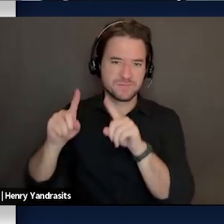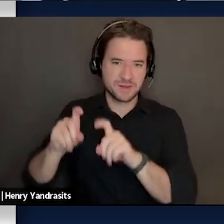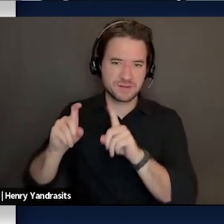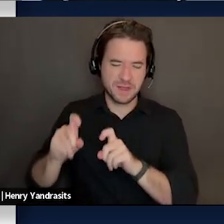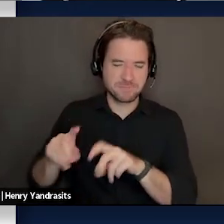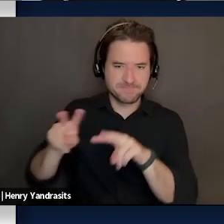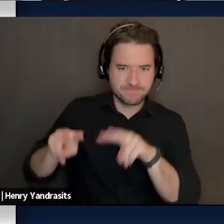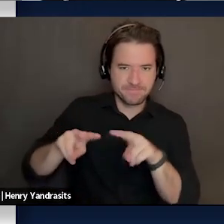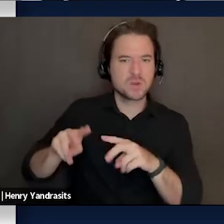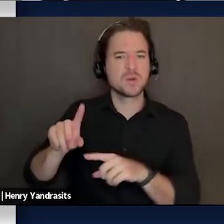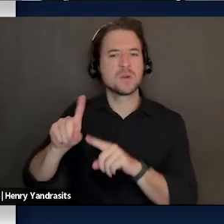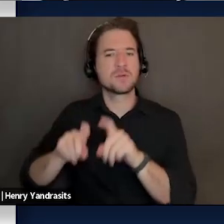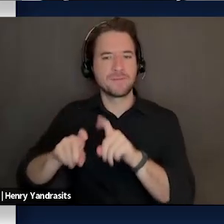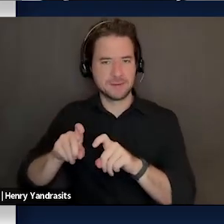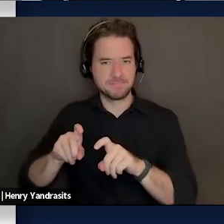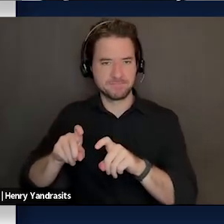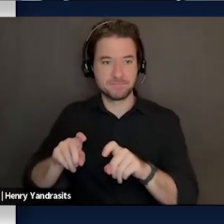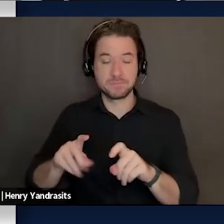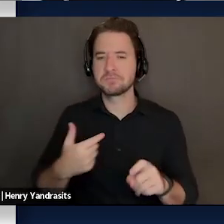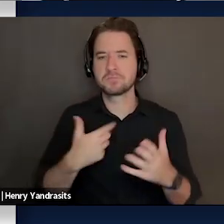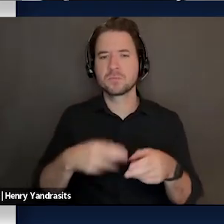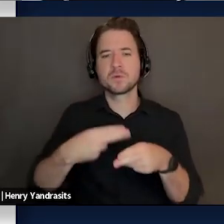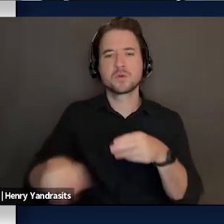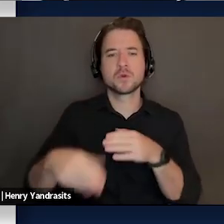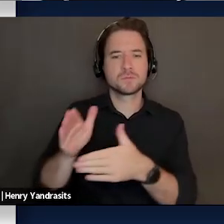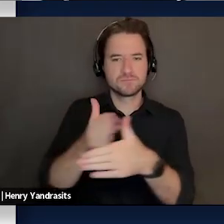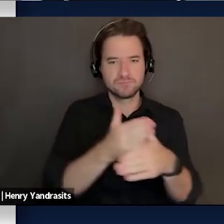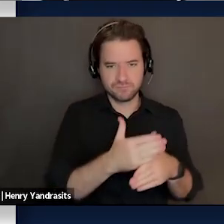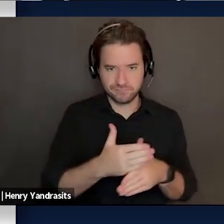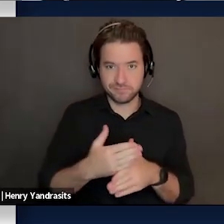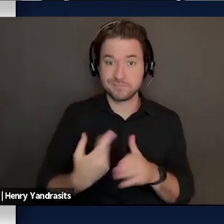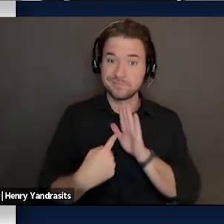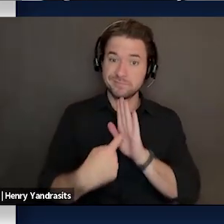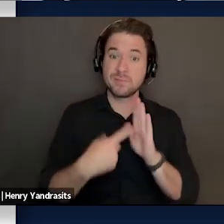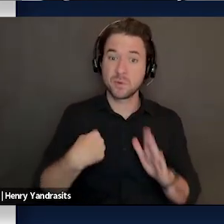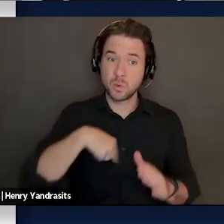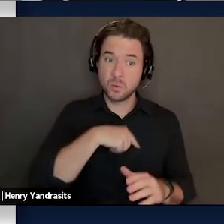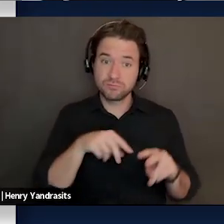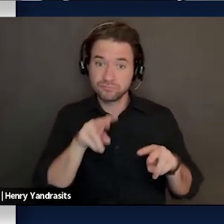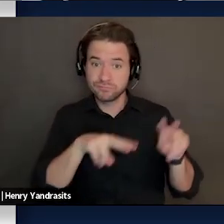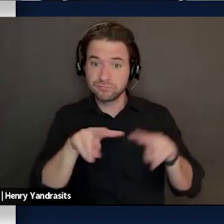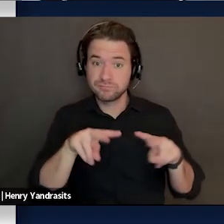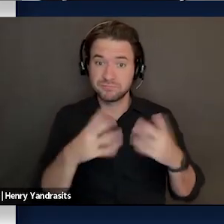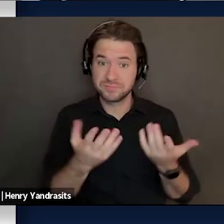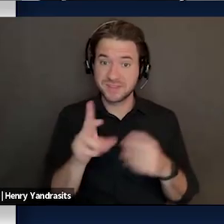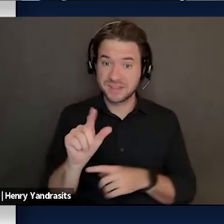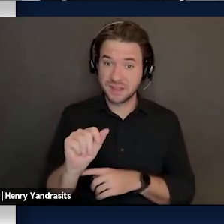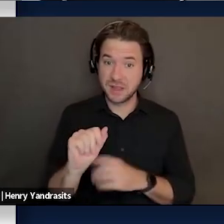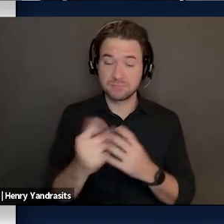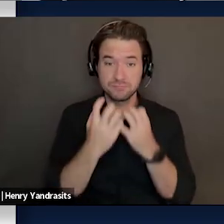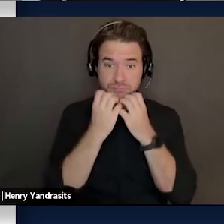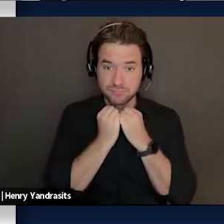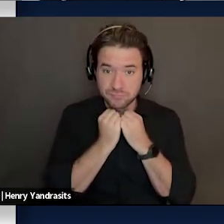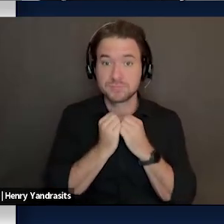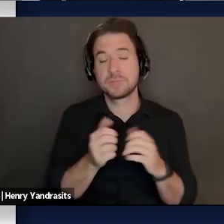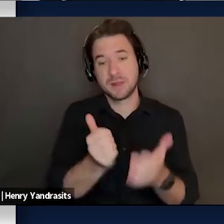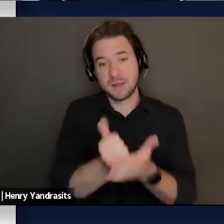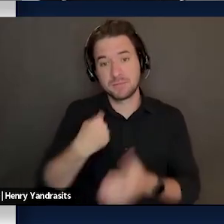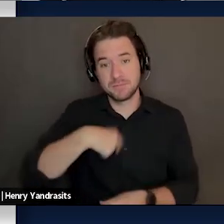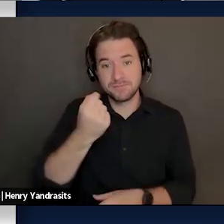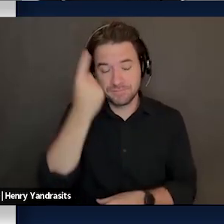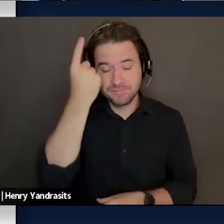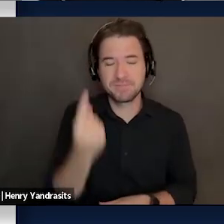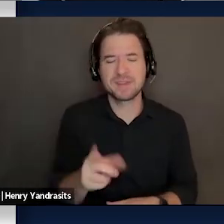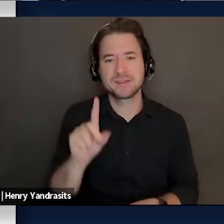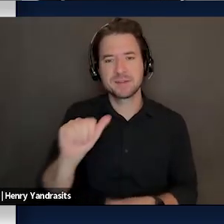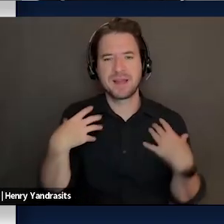So I just wanted to briefly share these, um, and highlight that we're looking at valuable data that can be used to understand disability health and healthcare disparities from different angles.